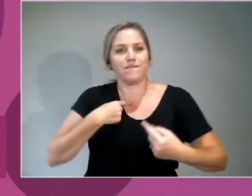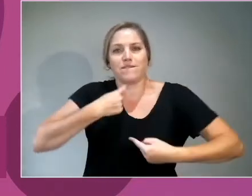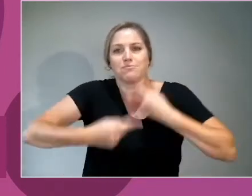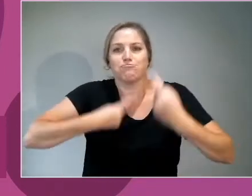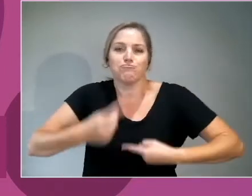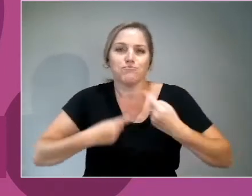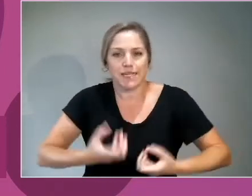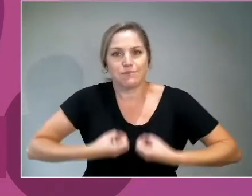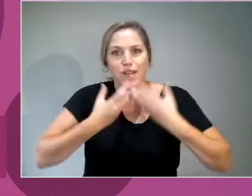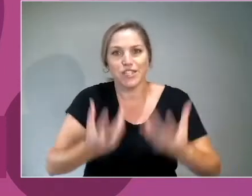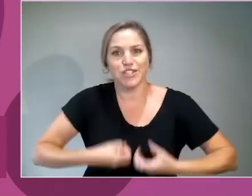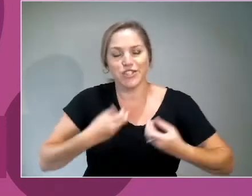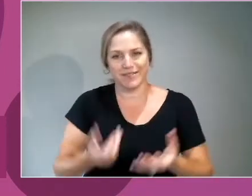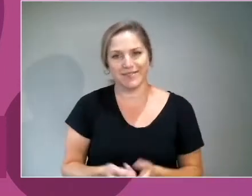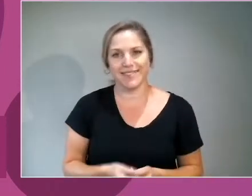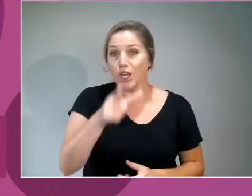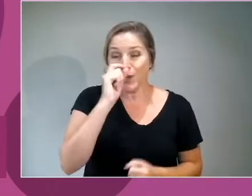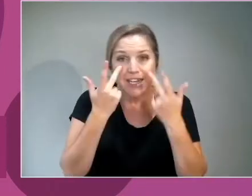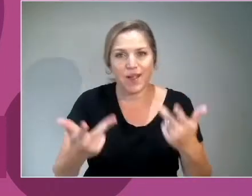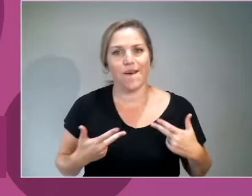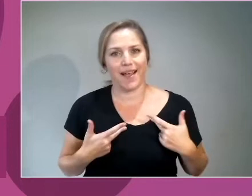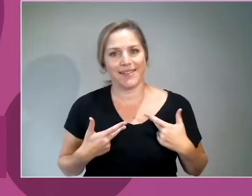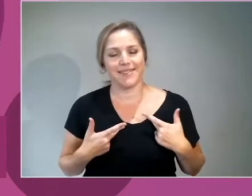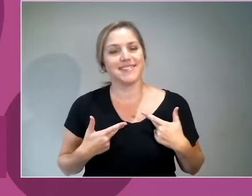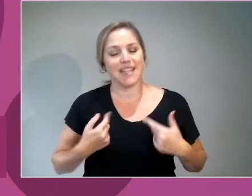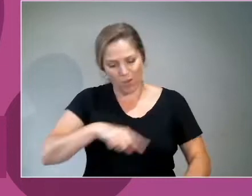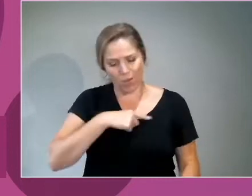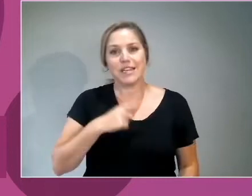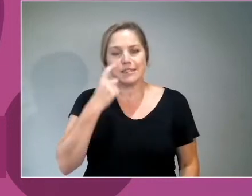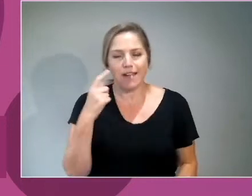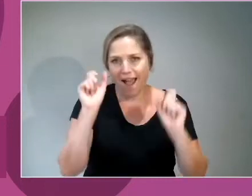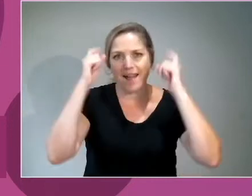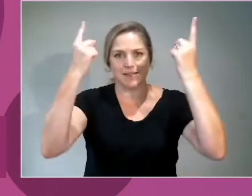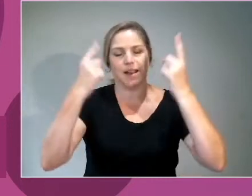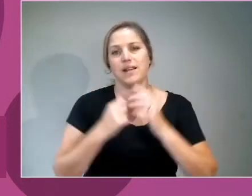And we need to see that. We need to understand it. And you will also help us, I believe,